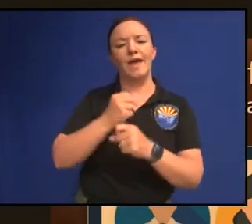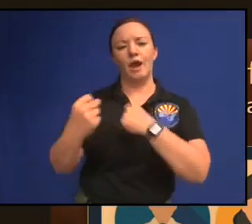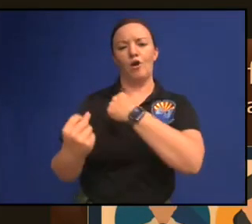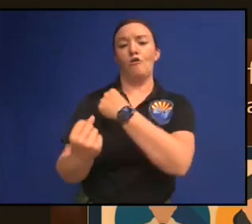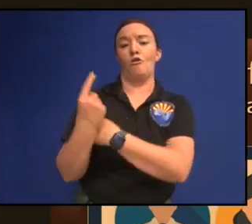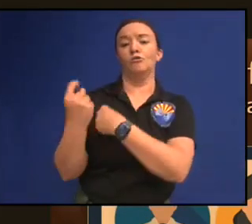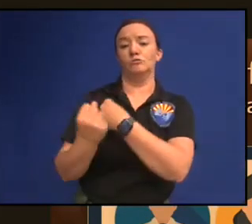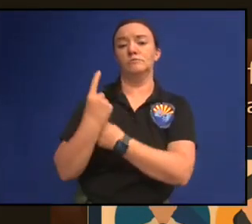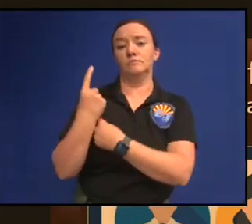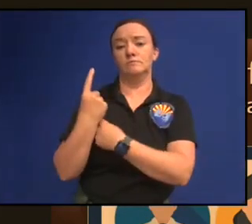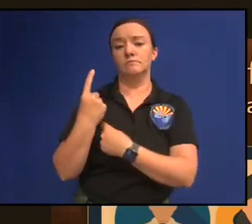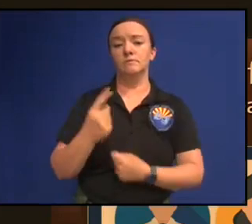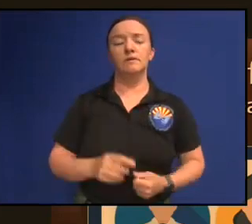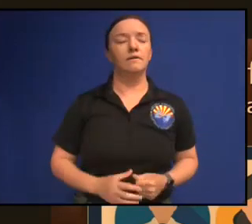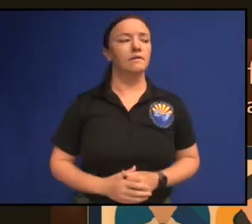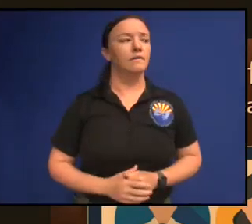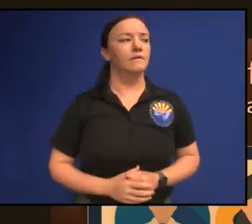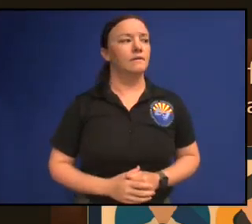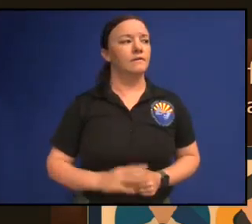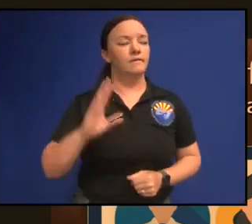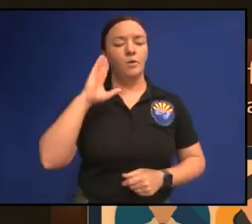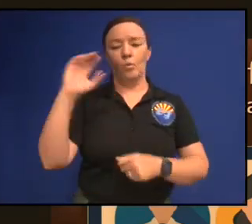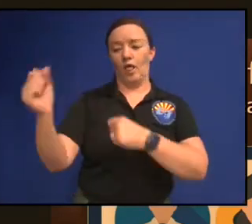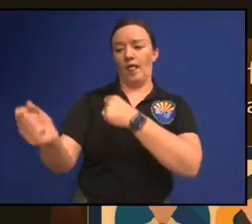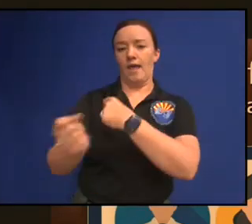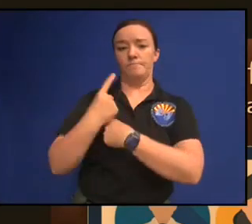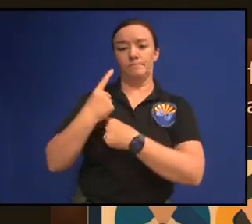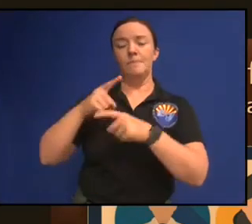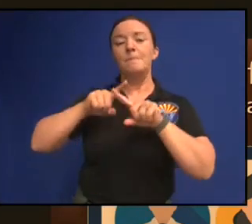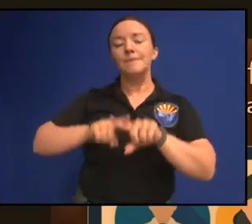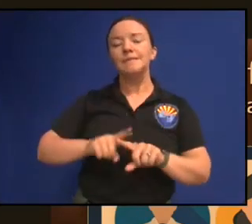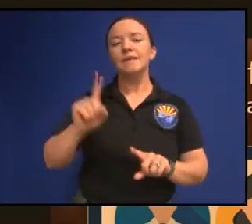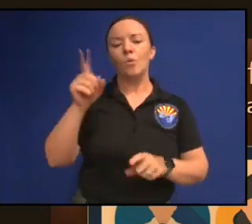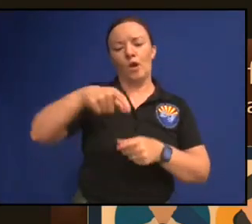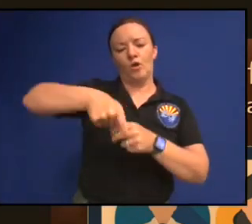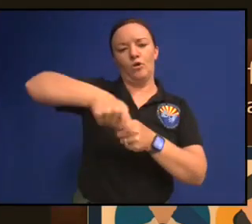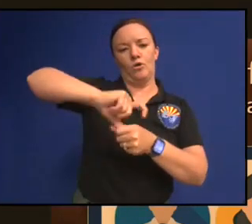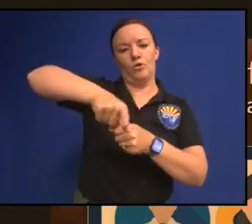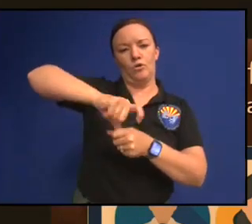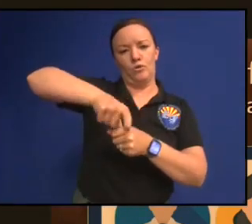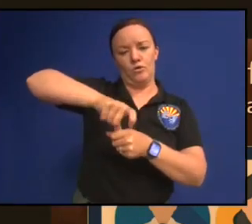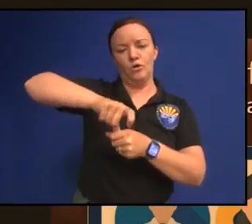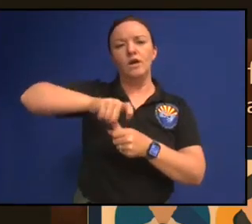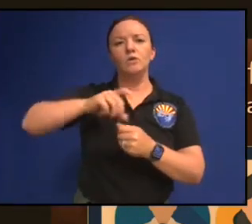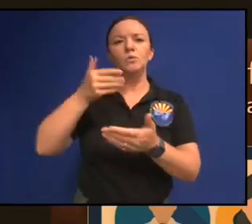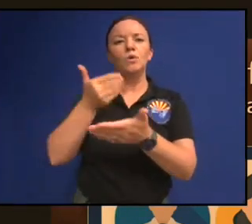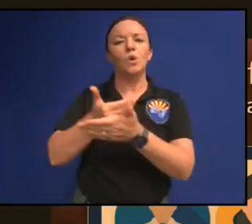ALERT TO THE CLOSEST CELL TOWER AND THEN SEND IT TO YOUR PHONE.